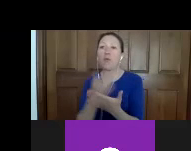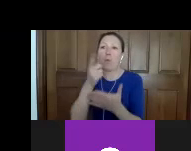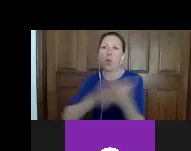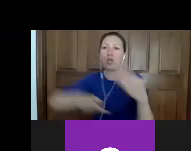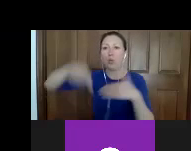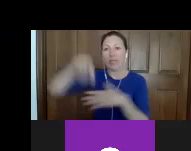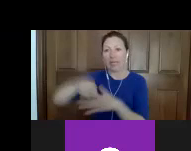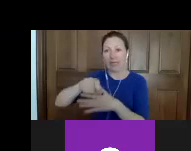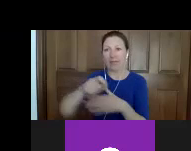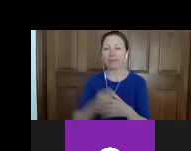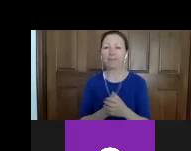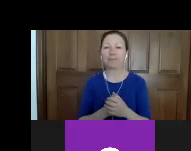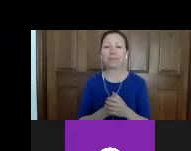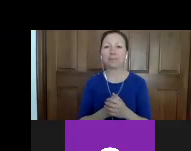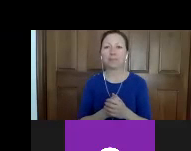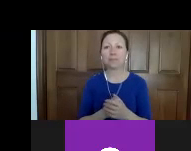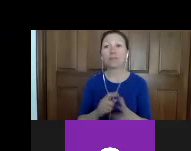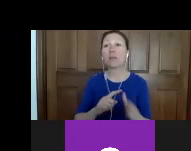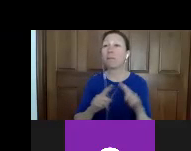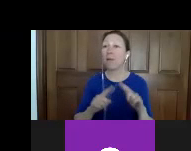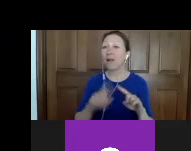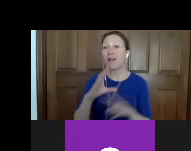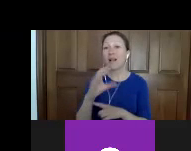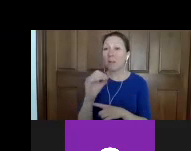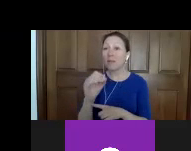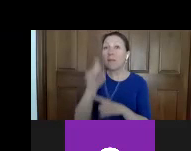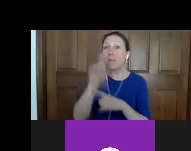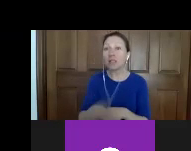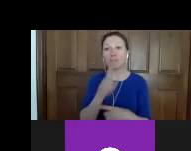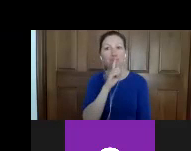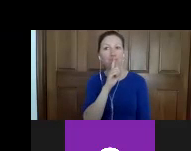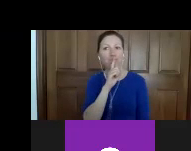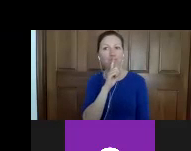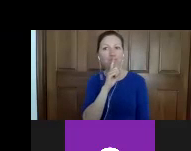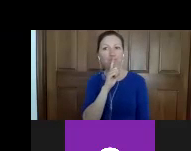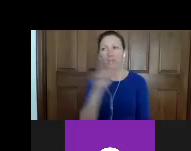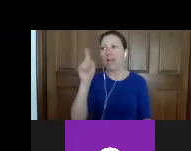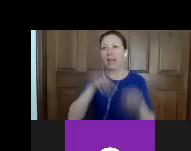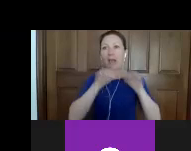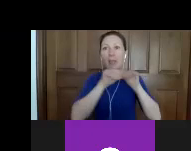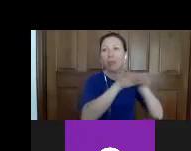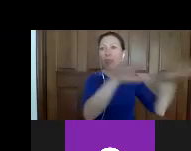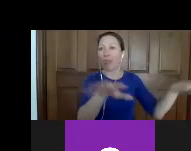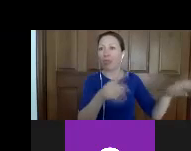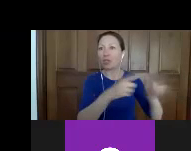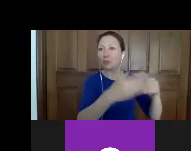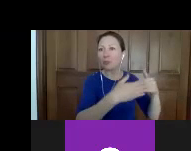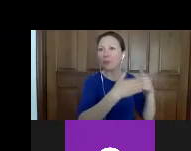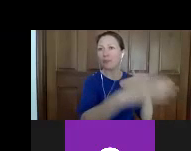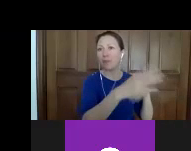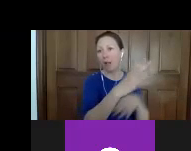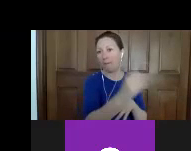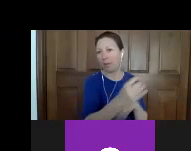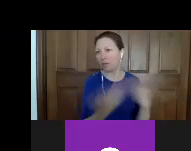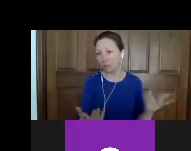Which brings us to another topic. Well, actually, before that, so let's talk about what we mean